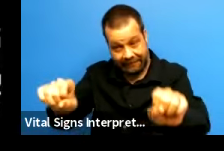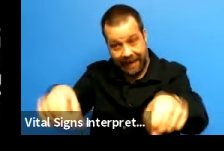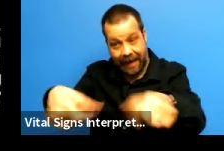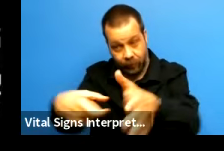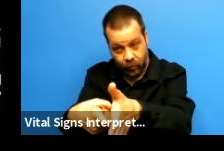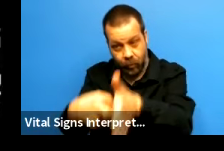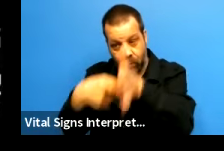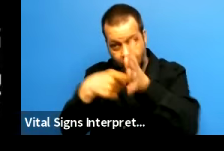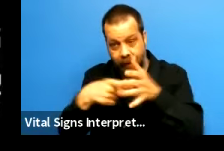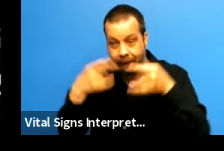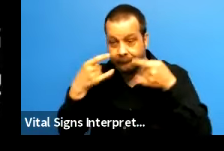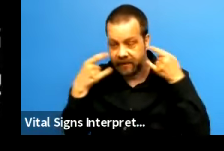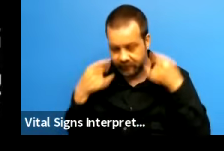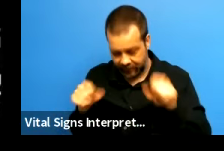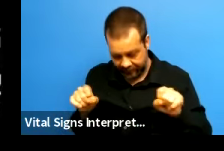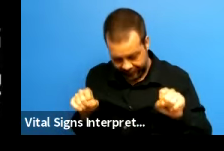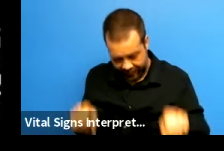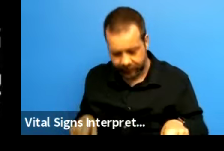to limit the spread of COVID.